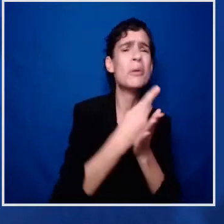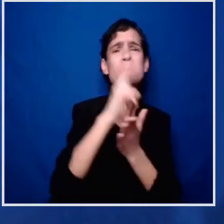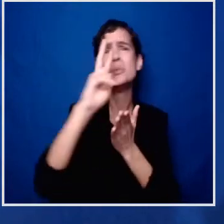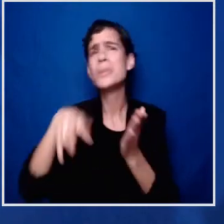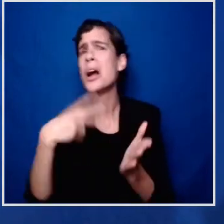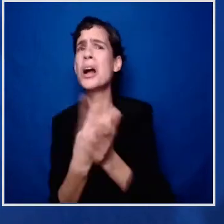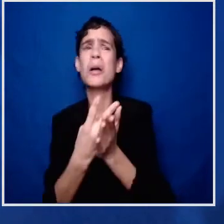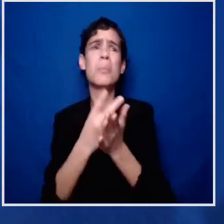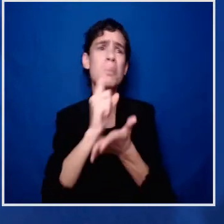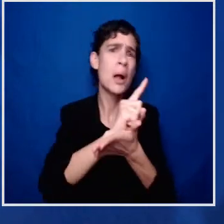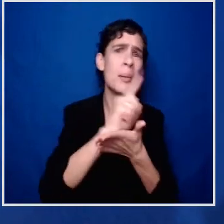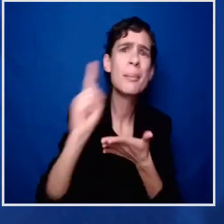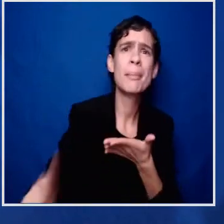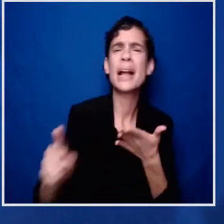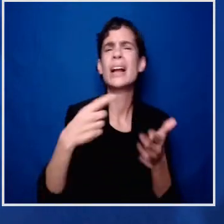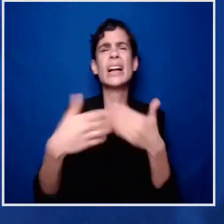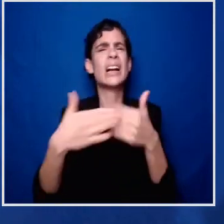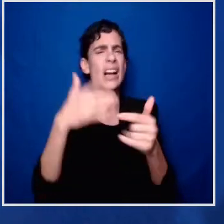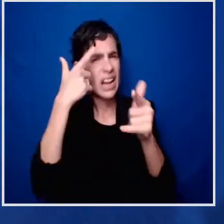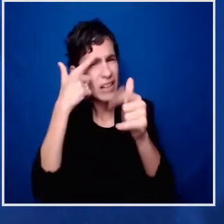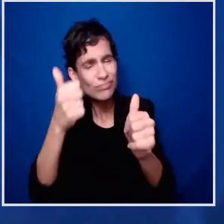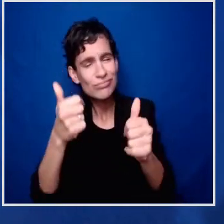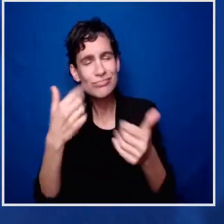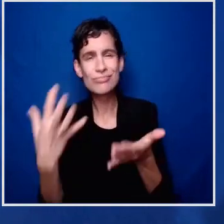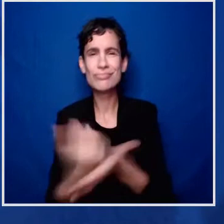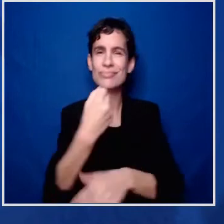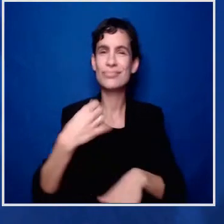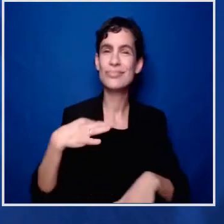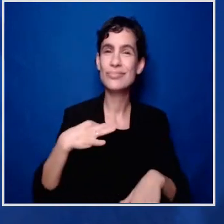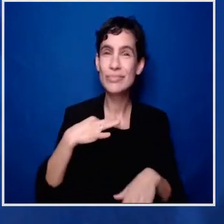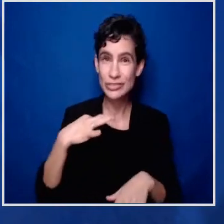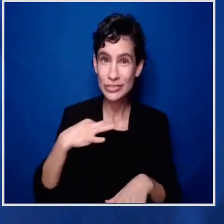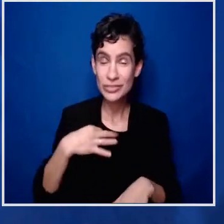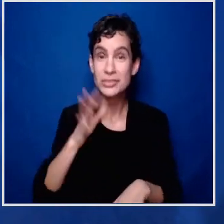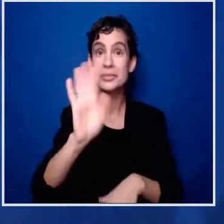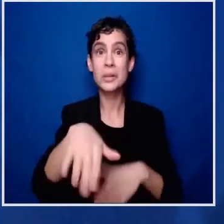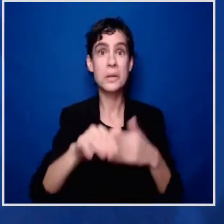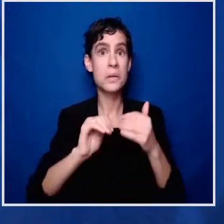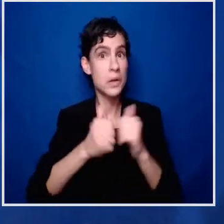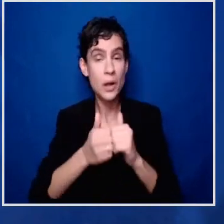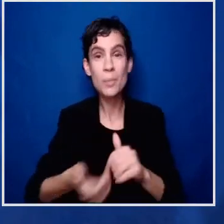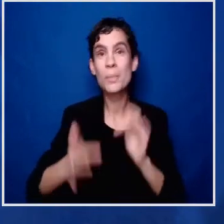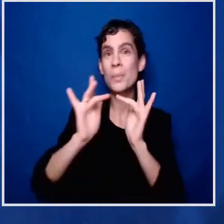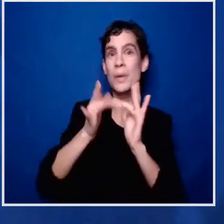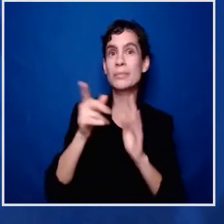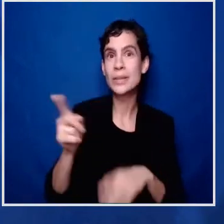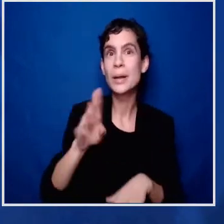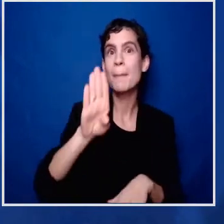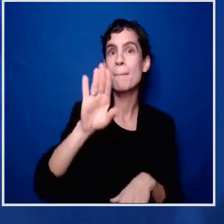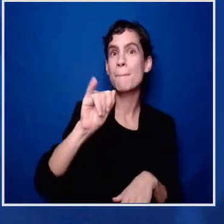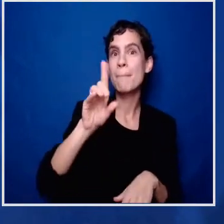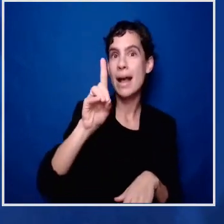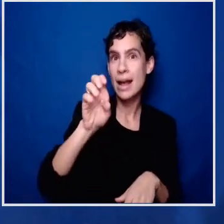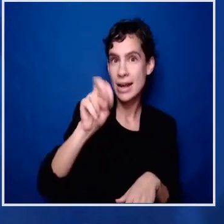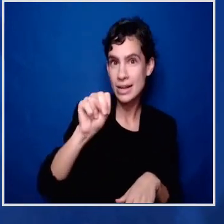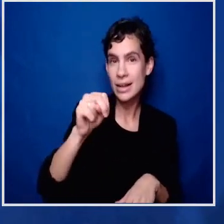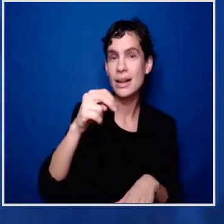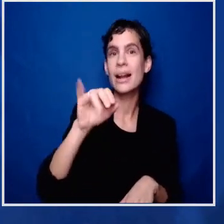SERVING YOUR COMMUNITY IN 2021, WHETHER IT IS TWO HOURS A MONTH, FIVE HOURS PER MONTH, OR EVEN MORE. THE TIME THAT YOU CAN GIVE CAN REALLY MAKE A DIFFERENCE IN YOUR COMMUNITY. YOU CAN SHARE IT TOGETHER WITH